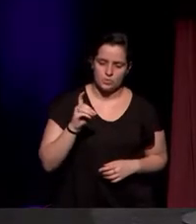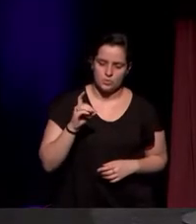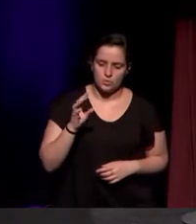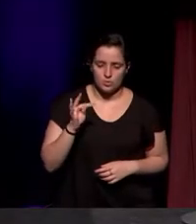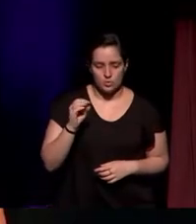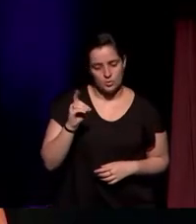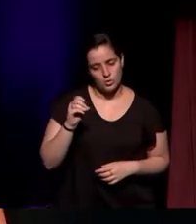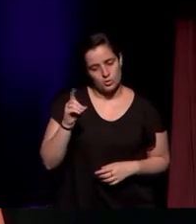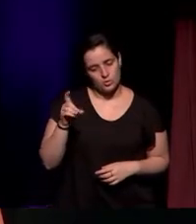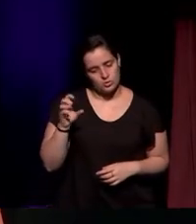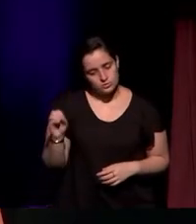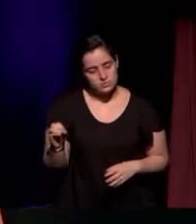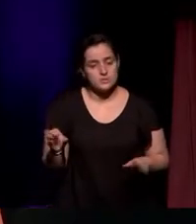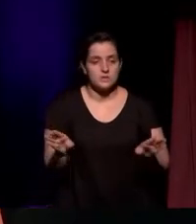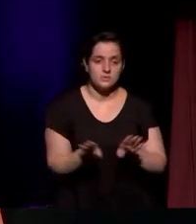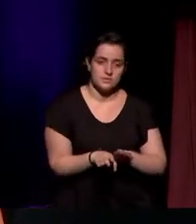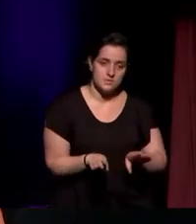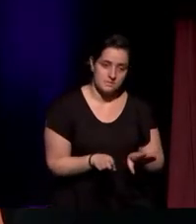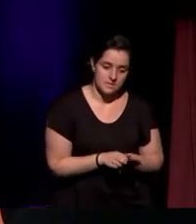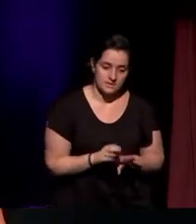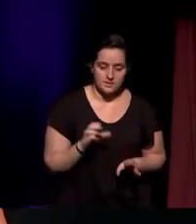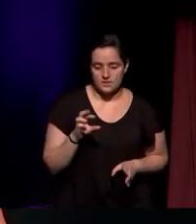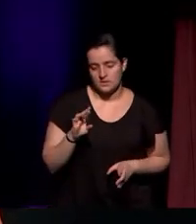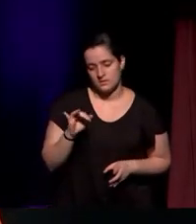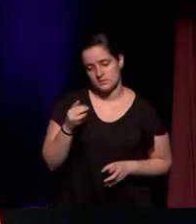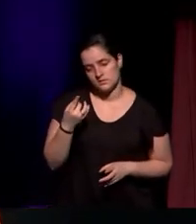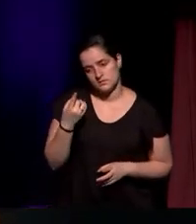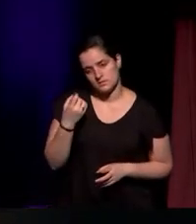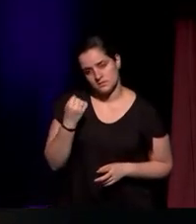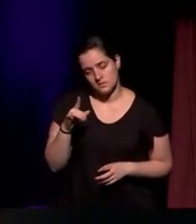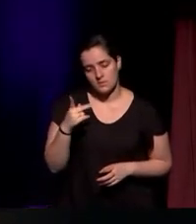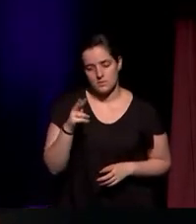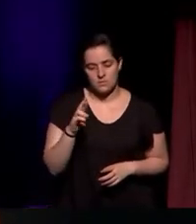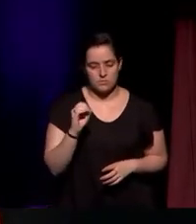and also Protestant Christians.